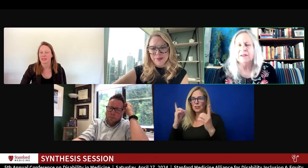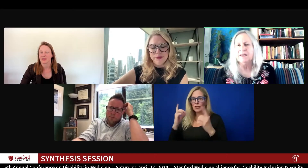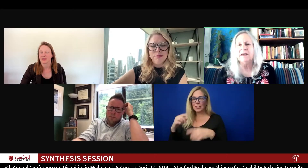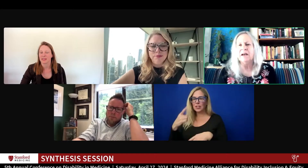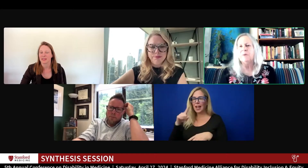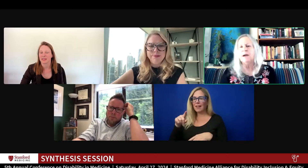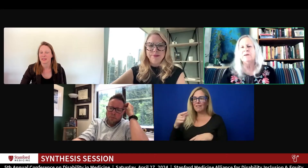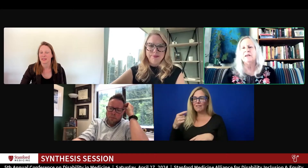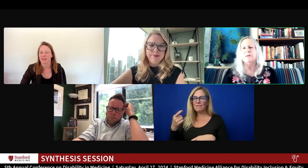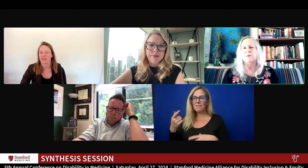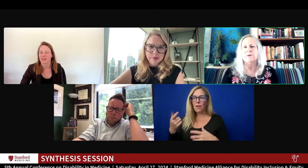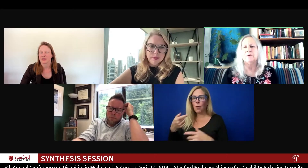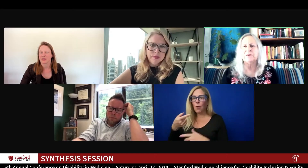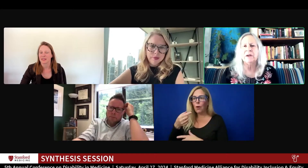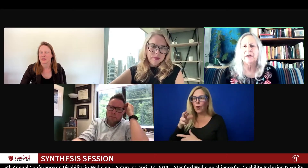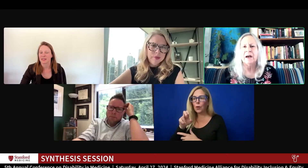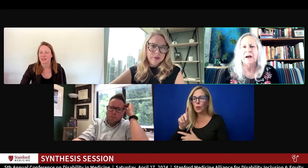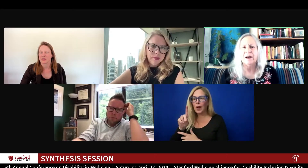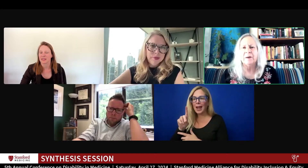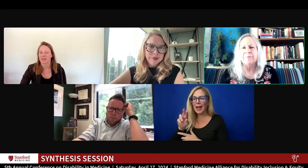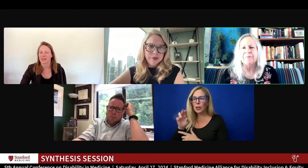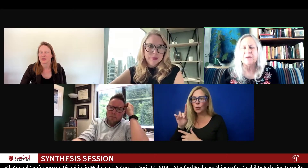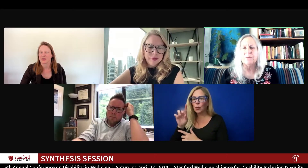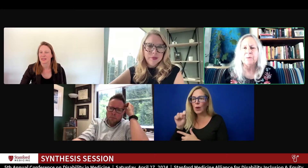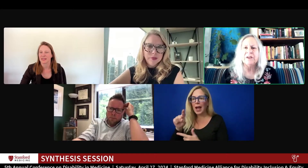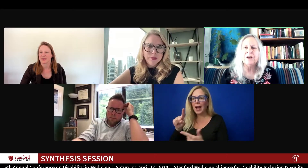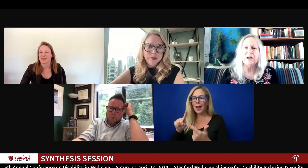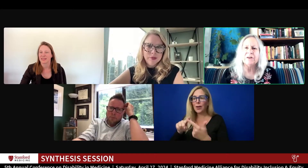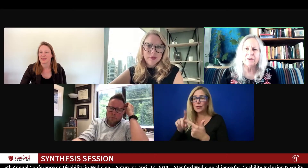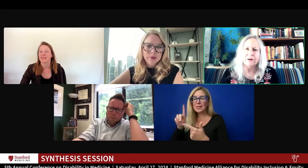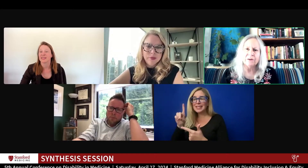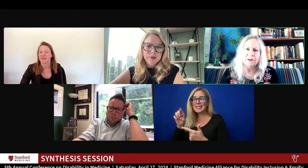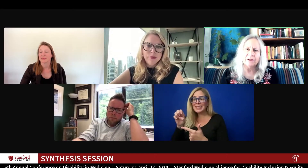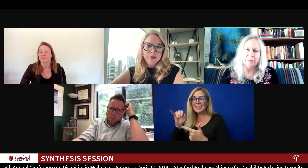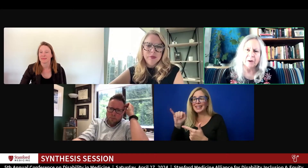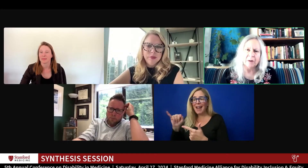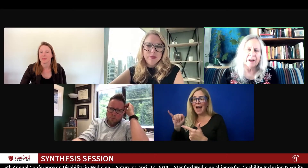DEI roundtables, reach out to those in your department.